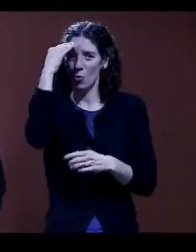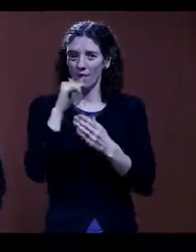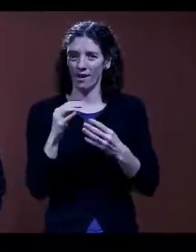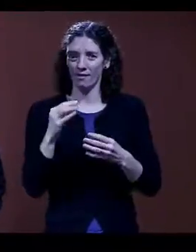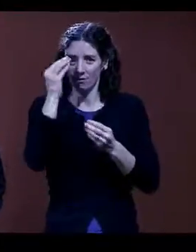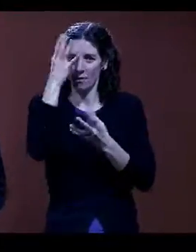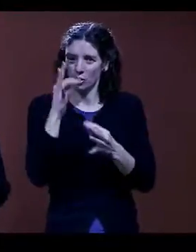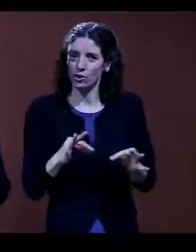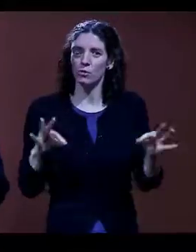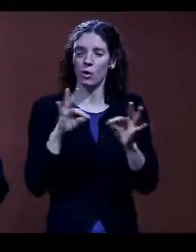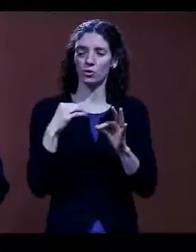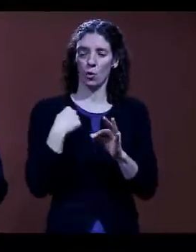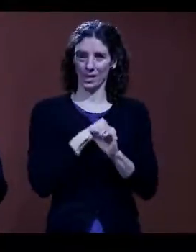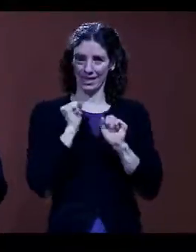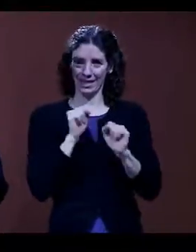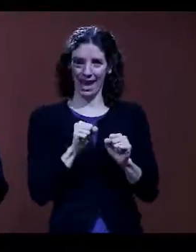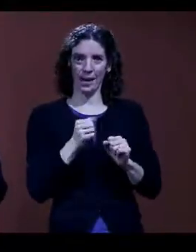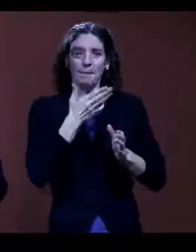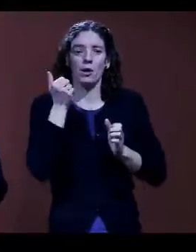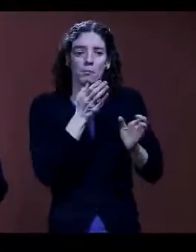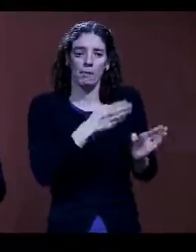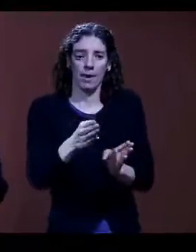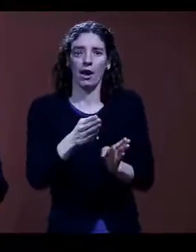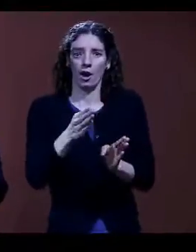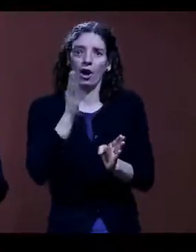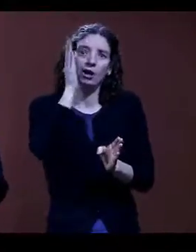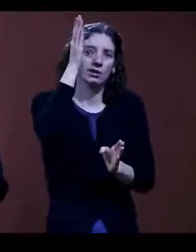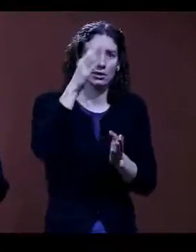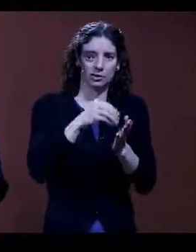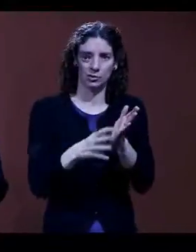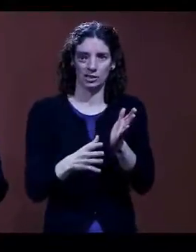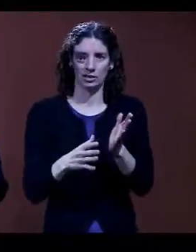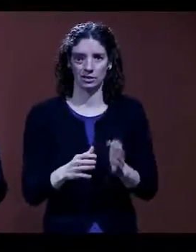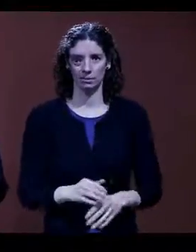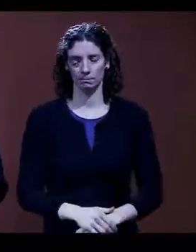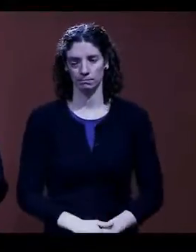Moving information into actionable knowledge -